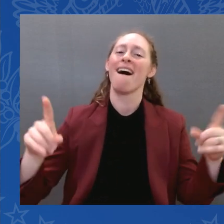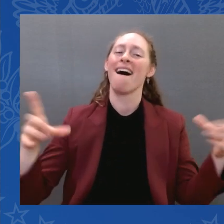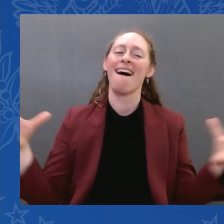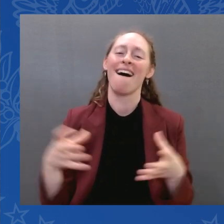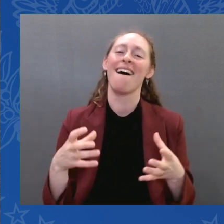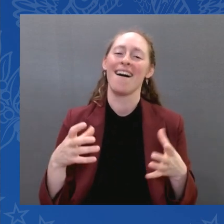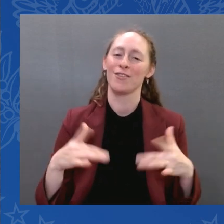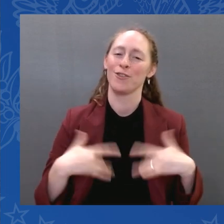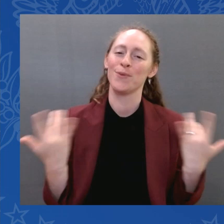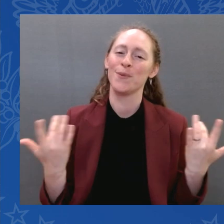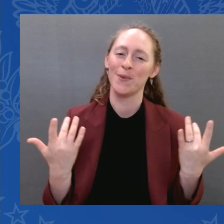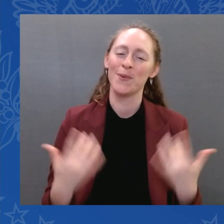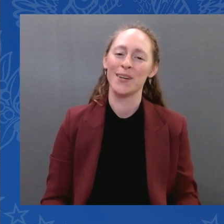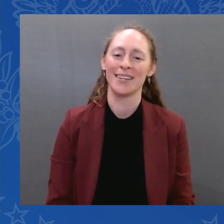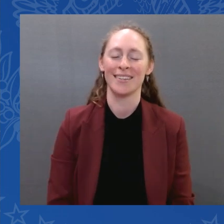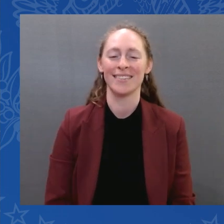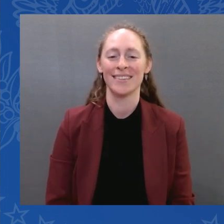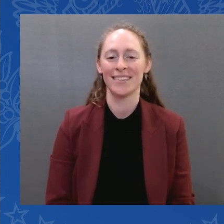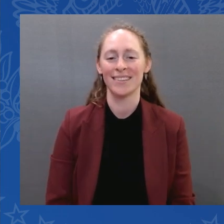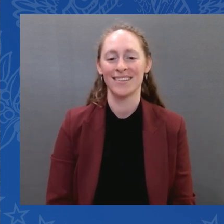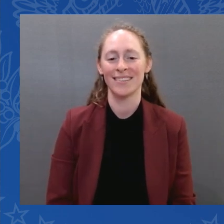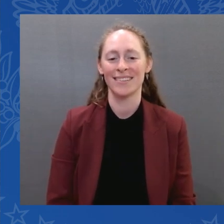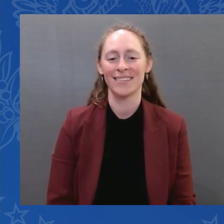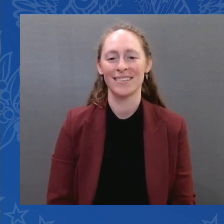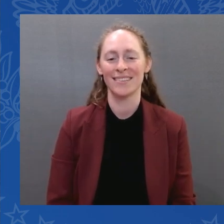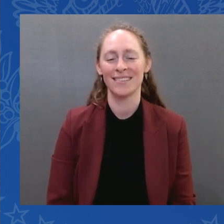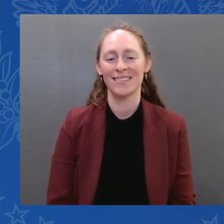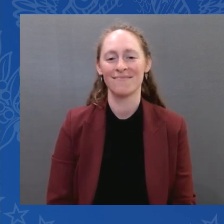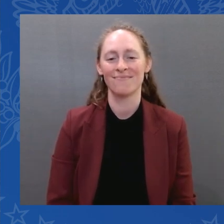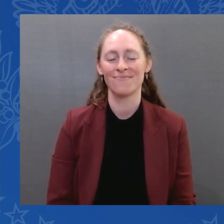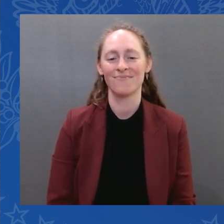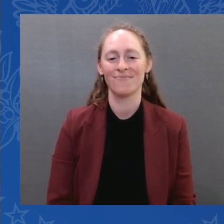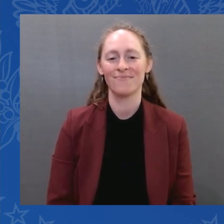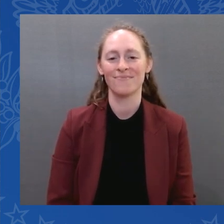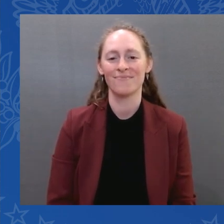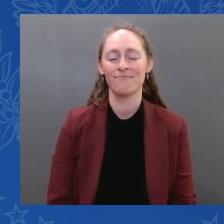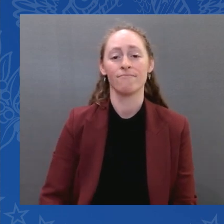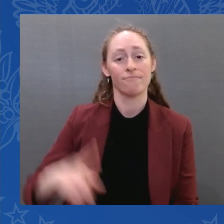is that I wish we were able to do more of this